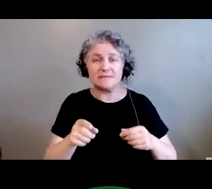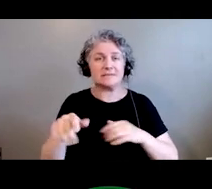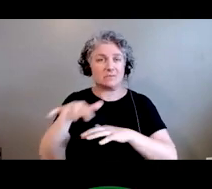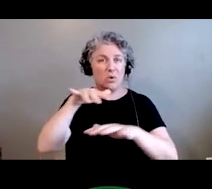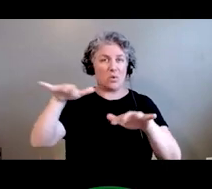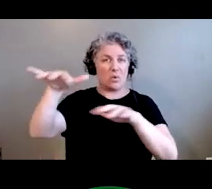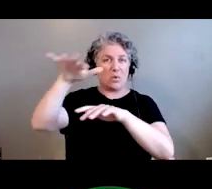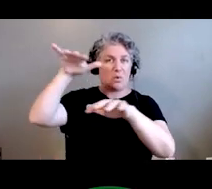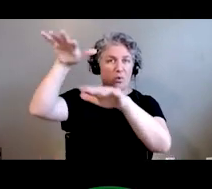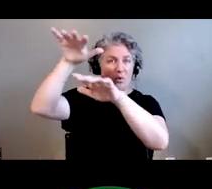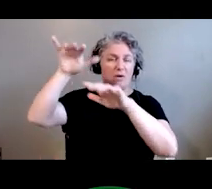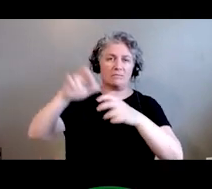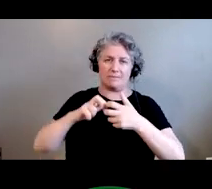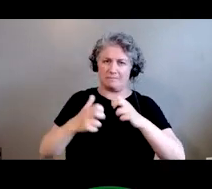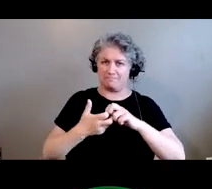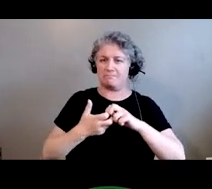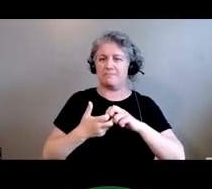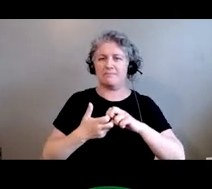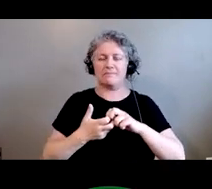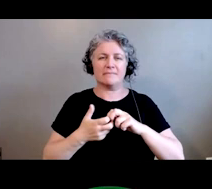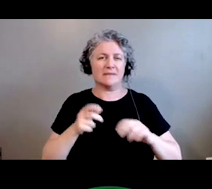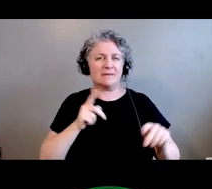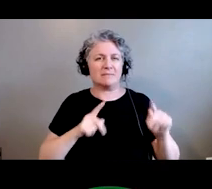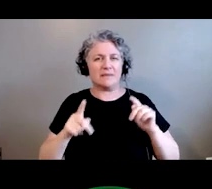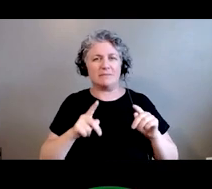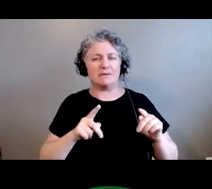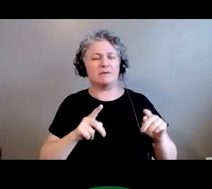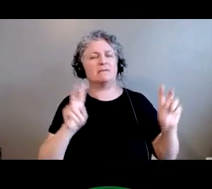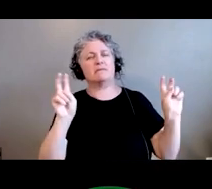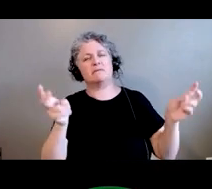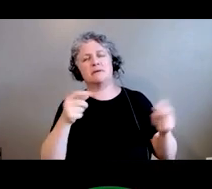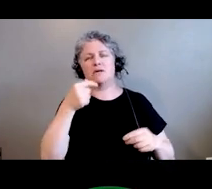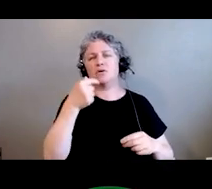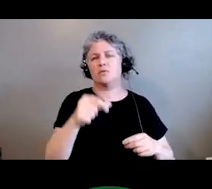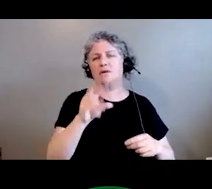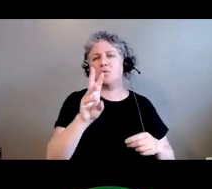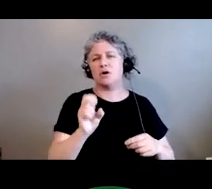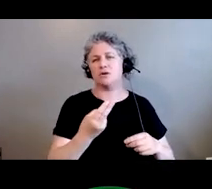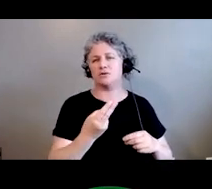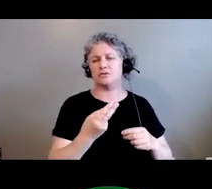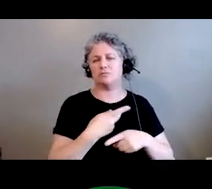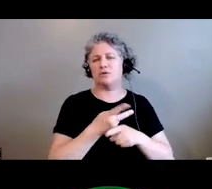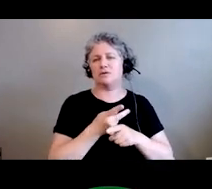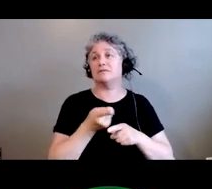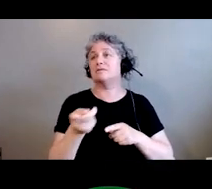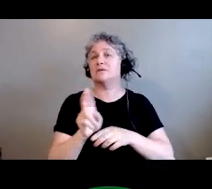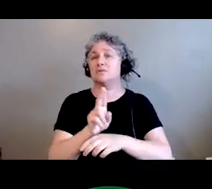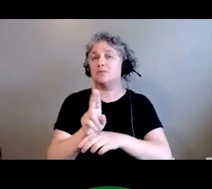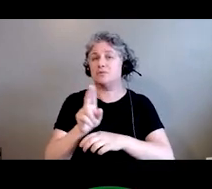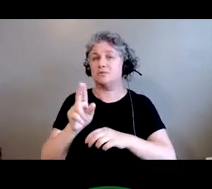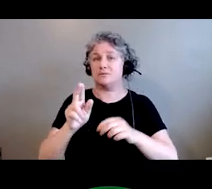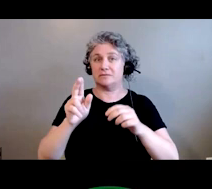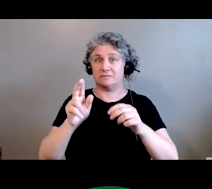Being used to build buildings. So kind of these items that are supposedly. Supposedly